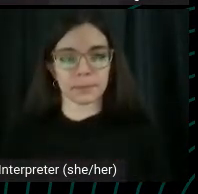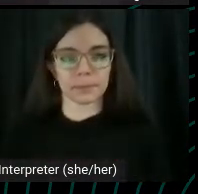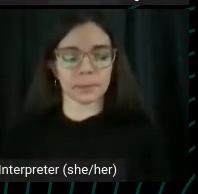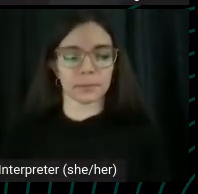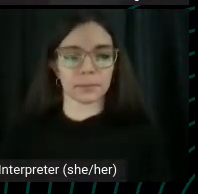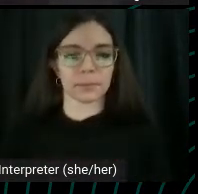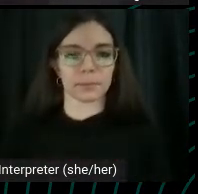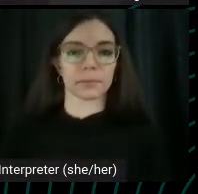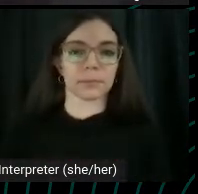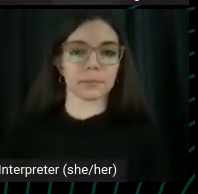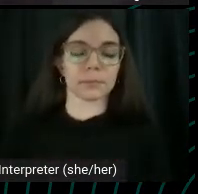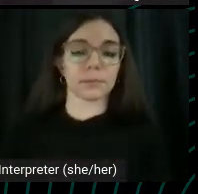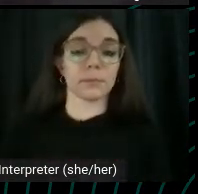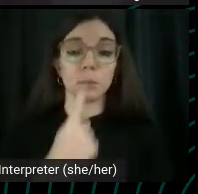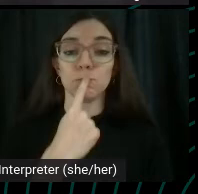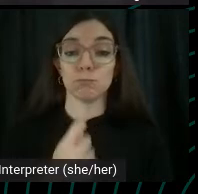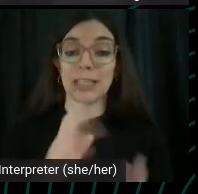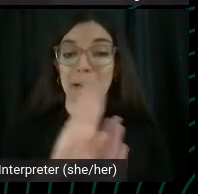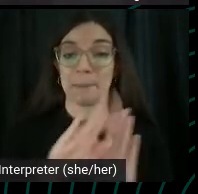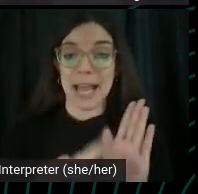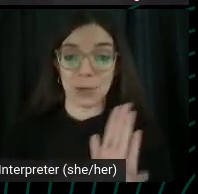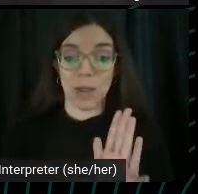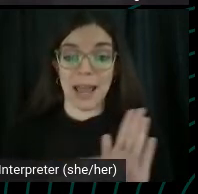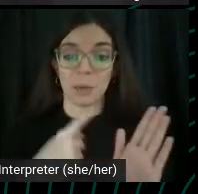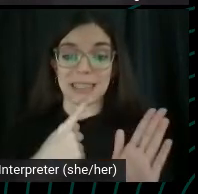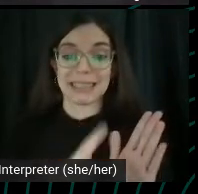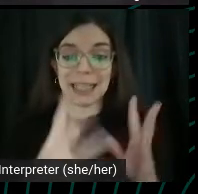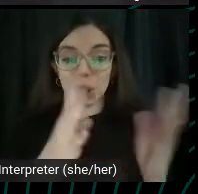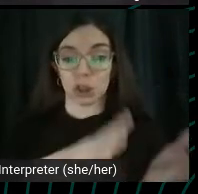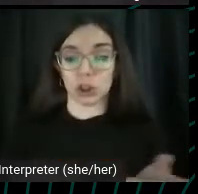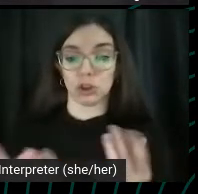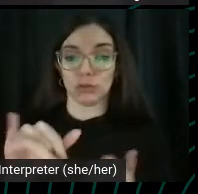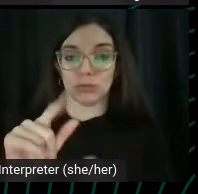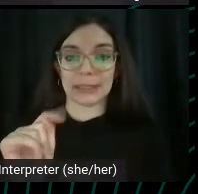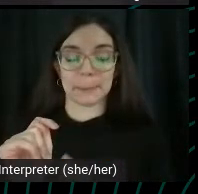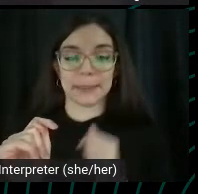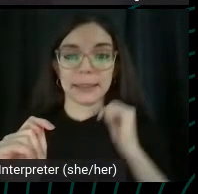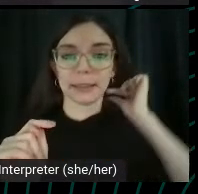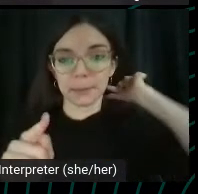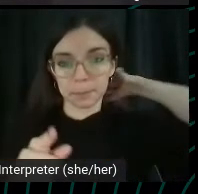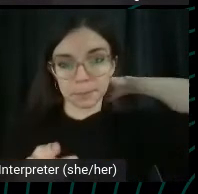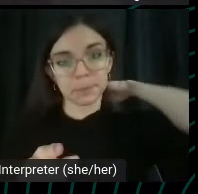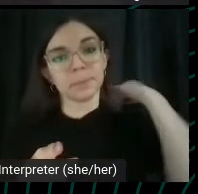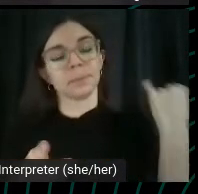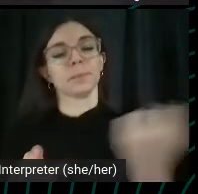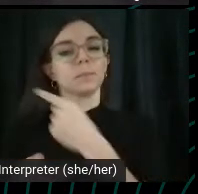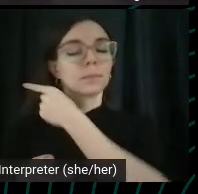So on a red background, you see "Stream It March 23rd." In flies the dinner plate that says Fully Committed and the rest of the artwork,